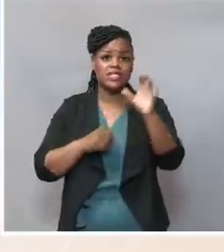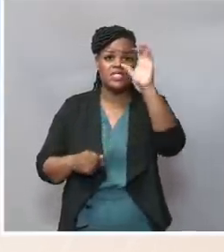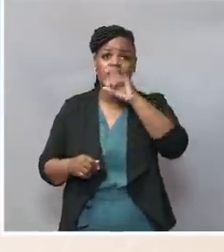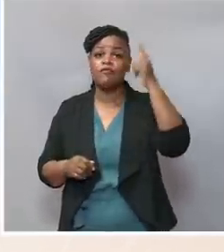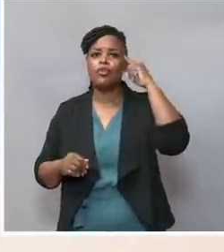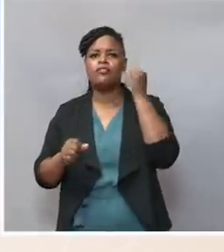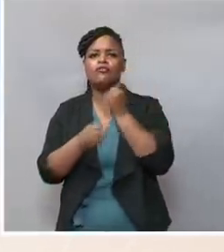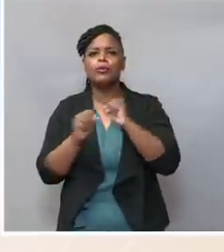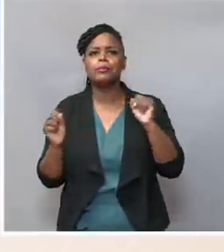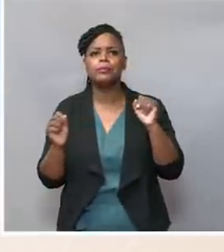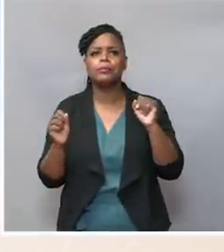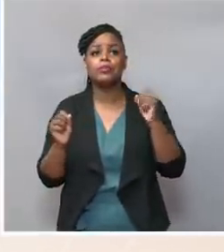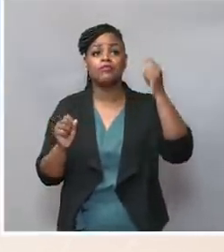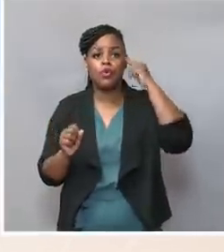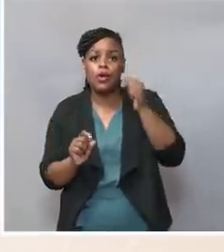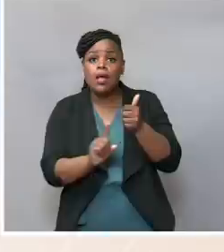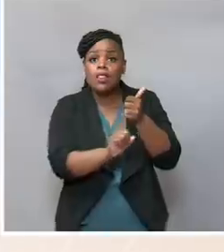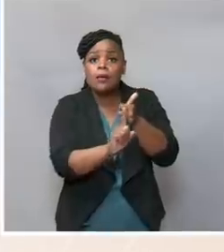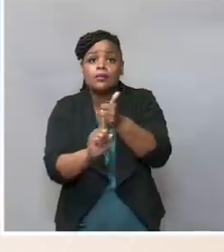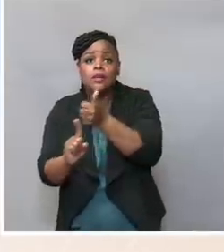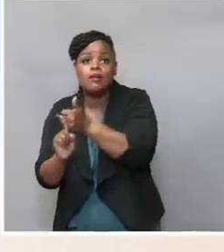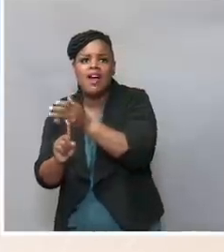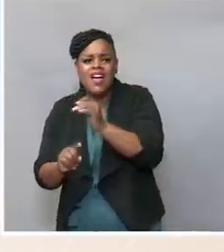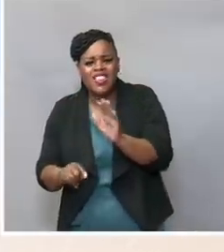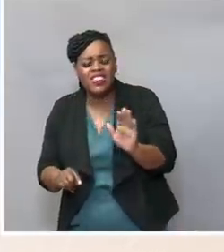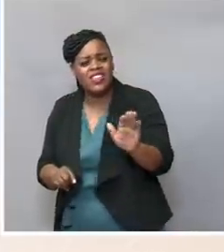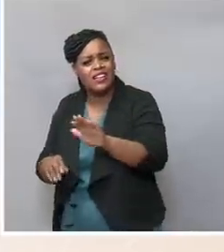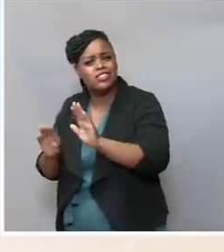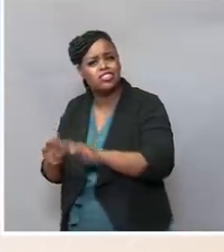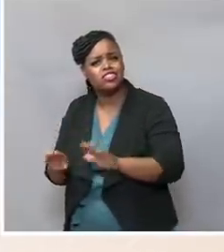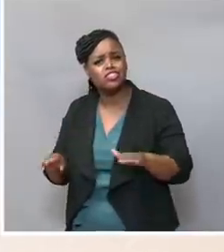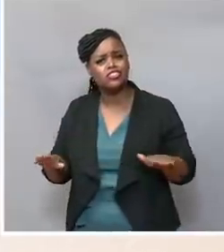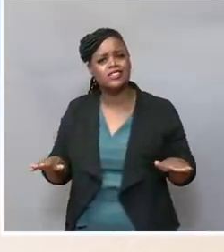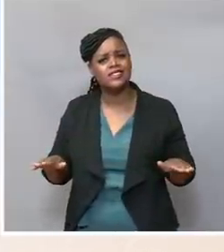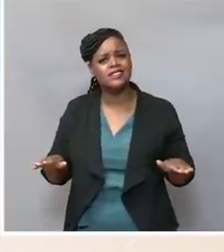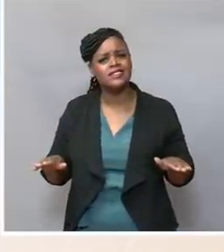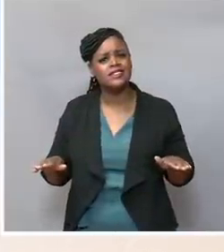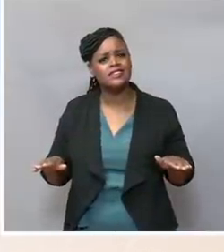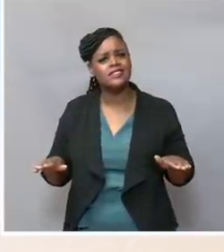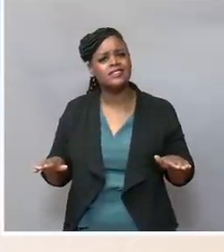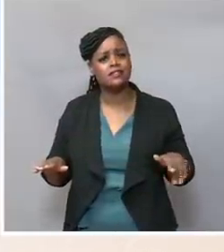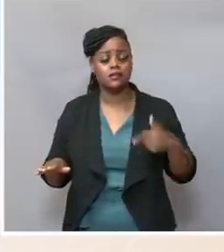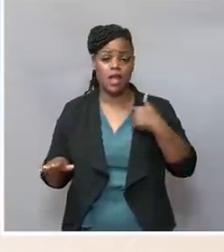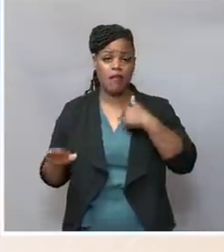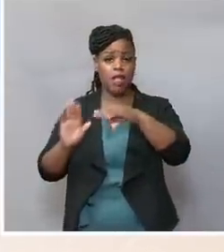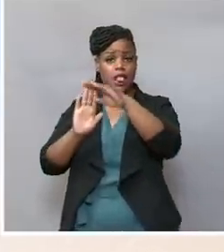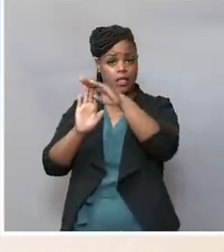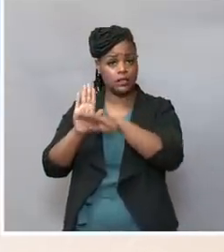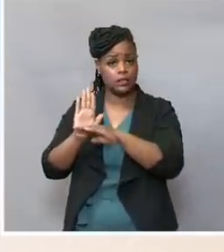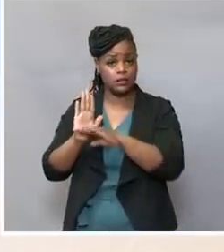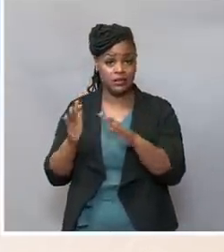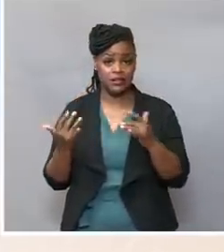Today, with the announcement of 16 new network to freedom listings across nine states and the islands,